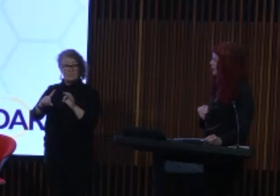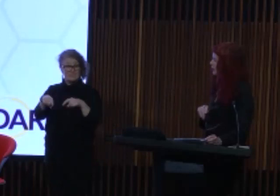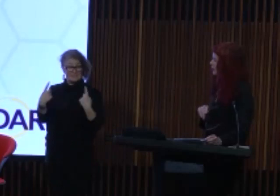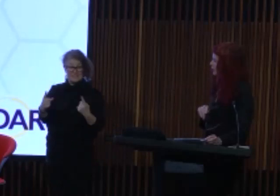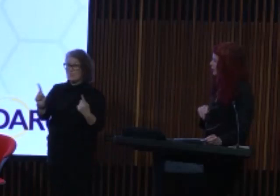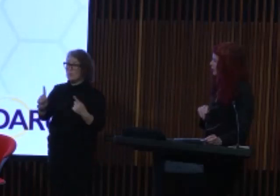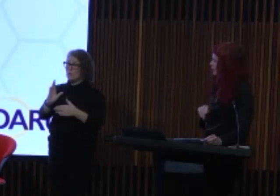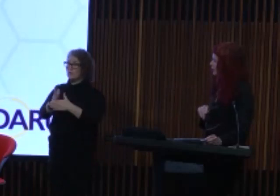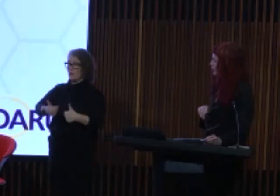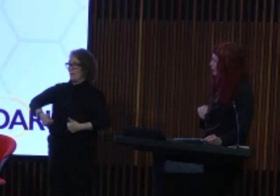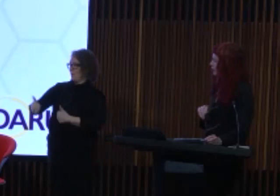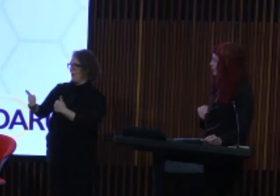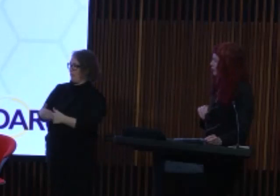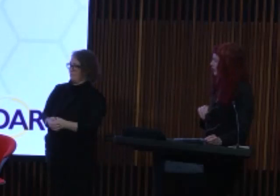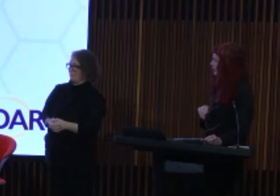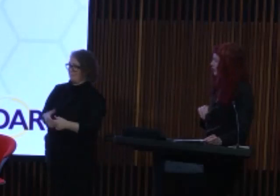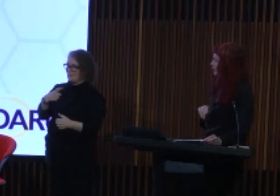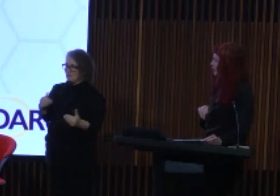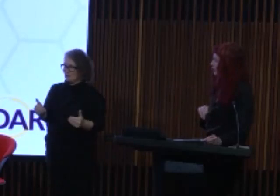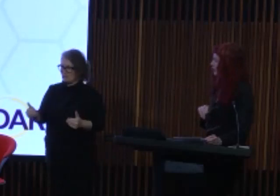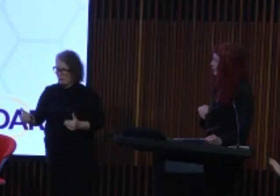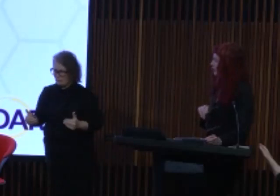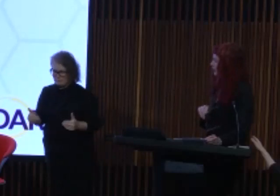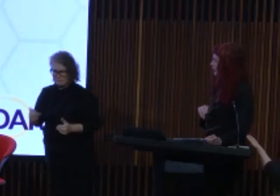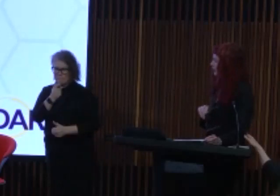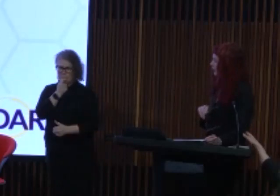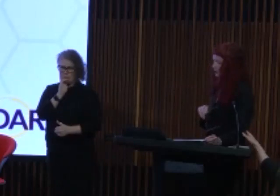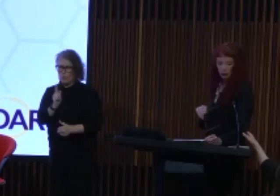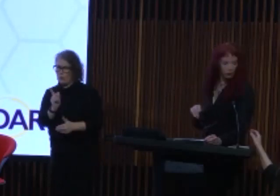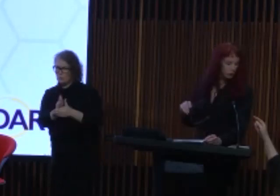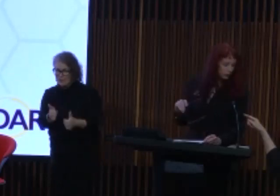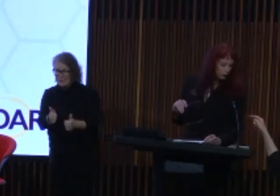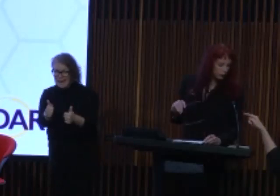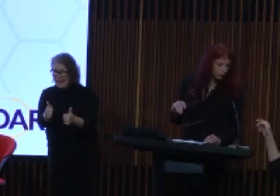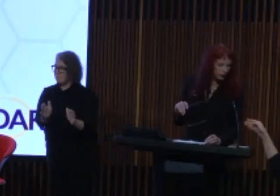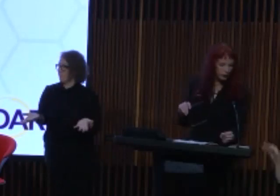What's working well? Because we struggled to find many things that were working well,